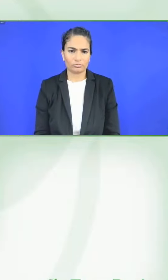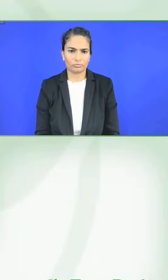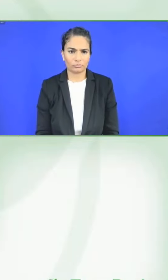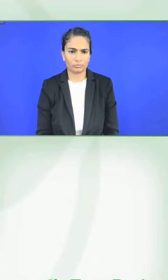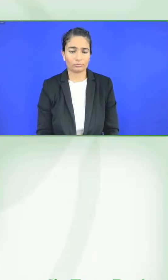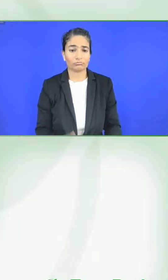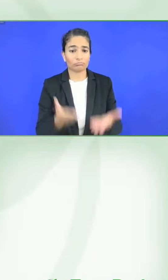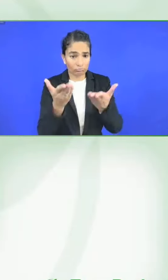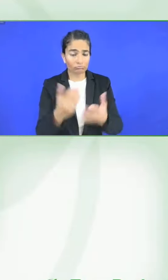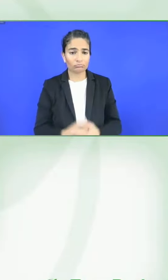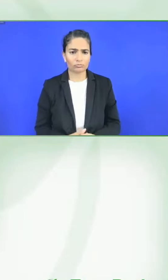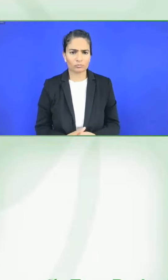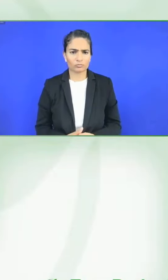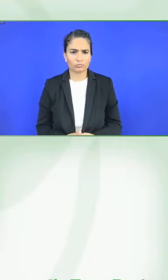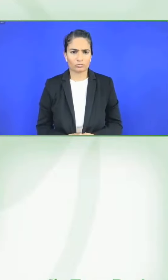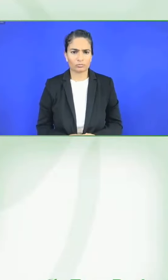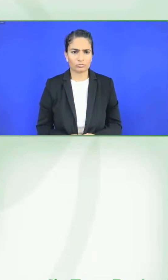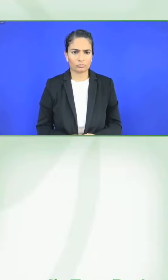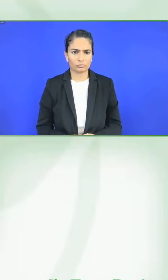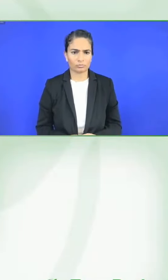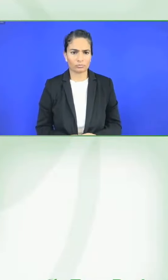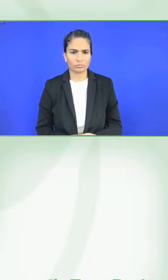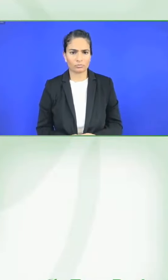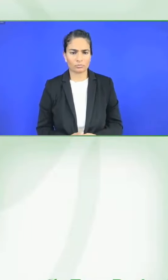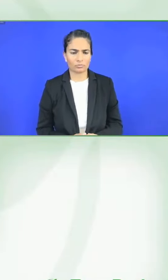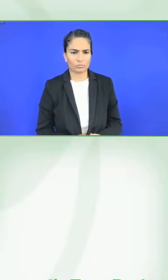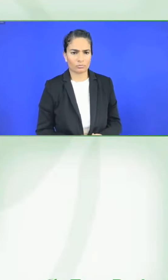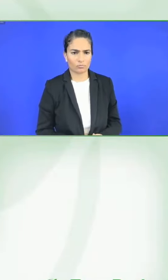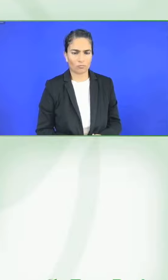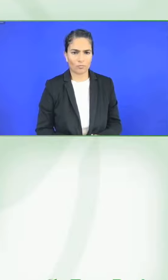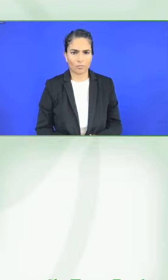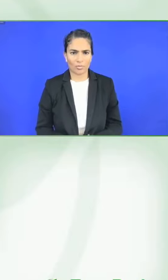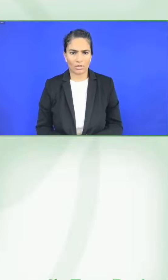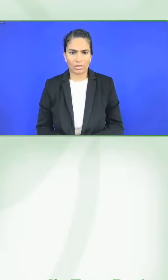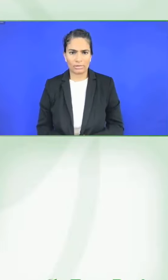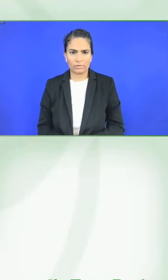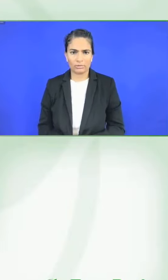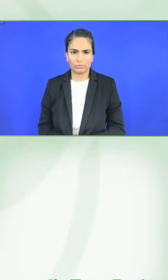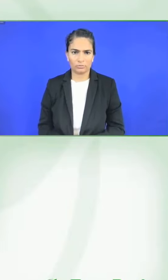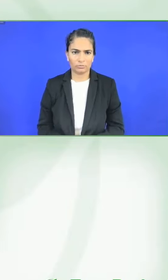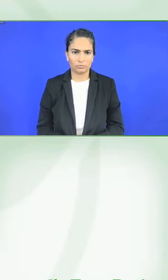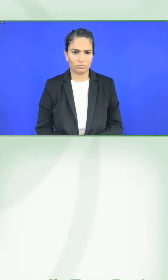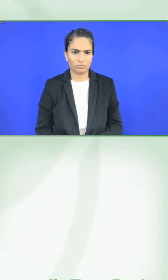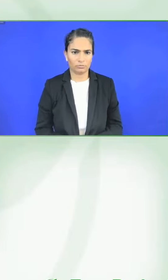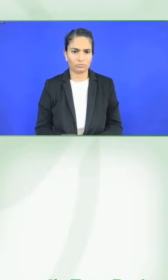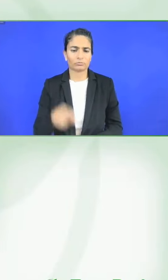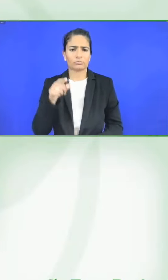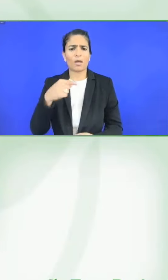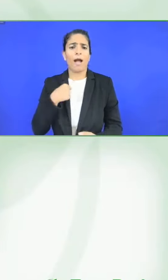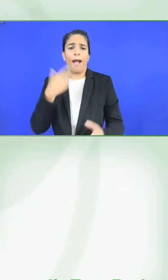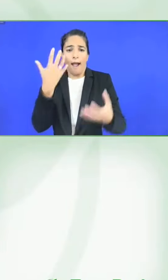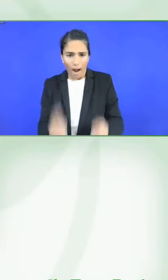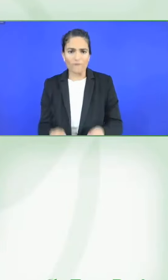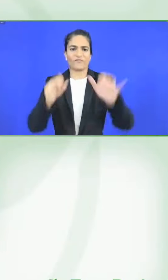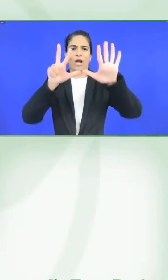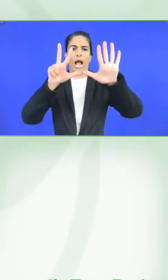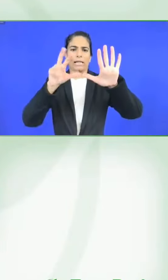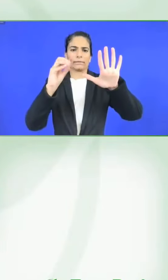We have over a thousand computers and 50 schools, libraries and disability programs.